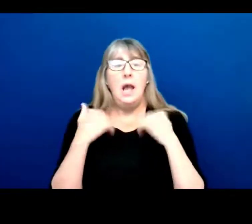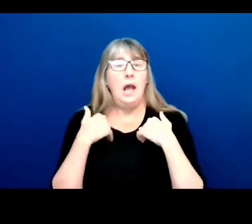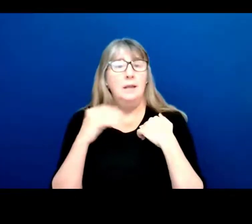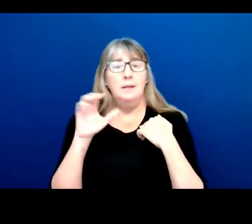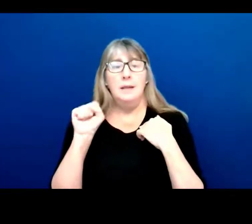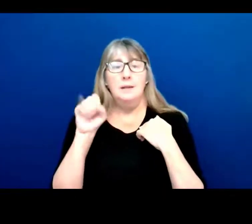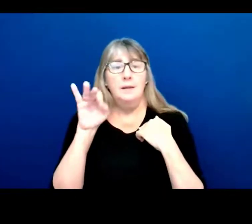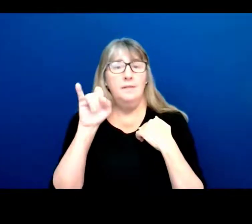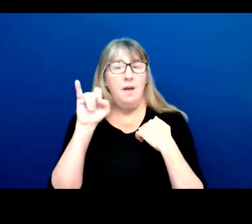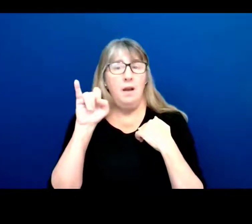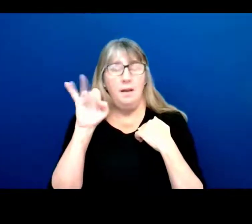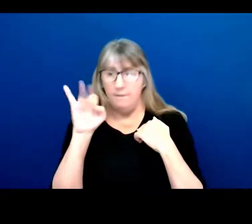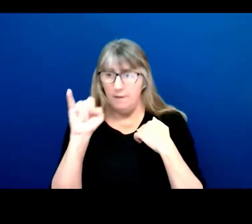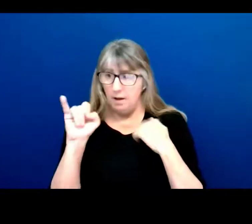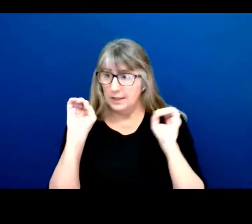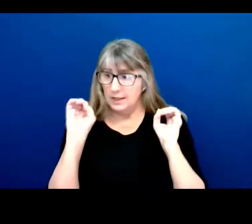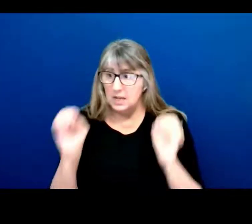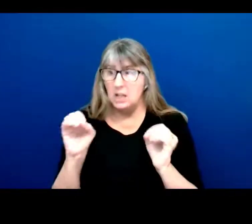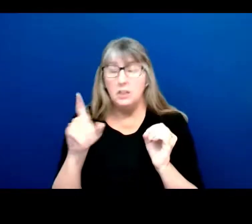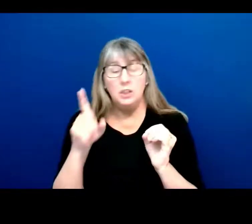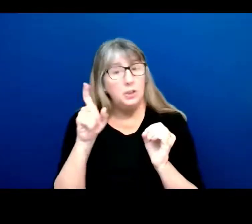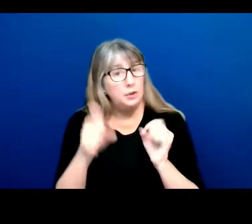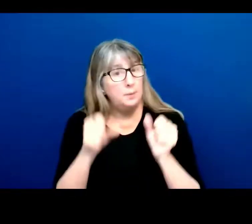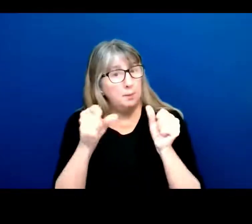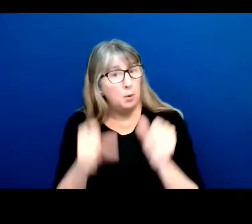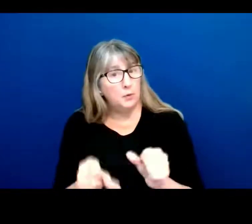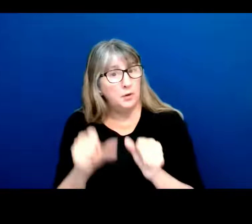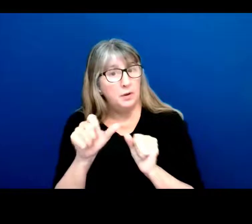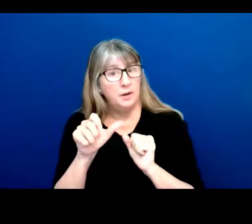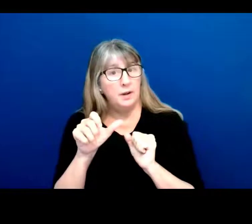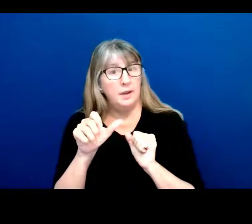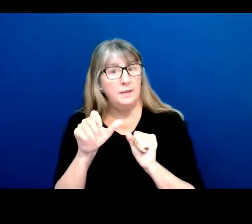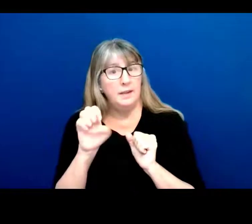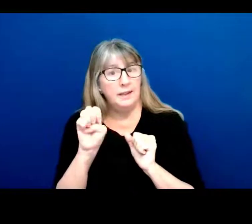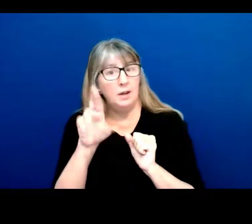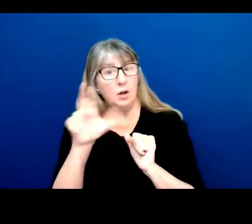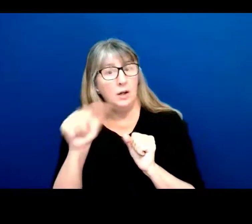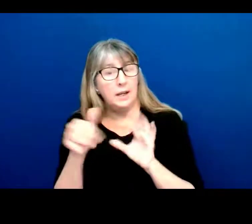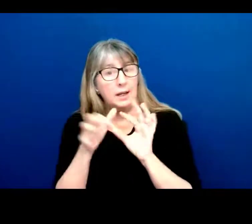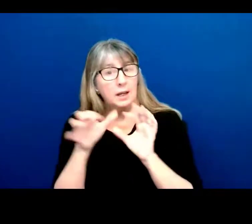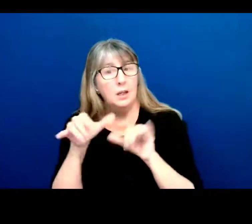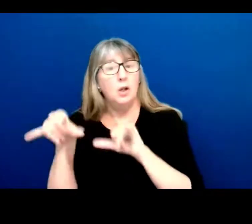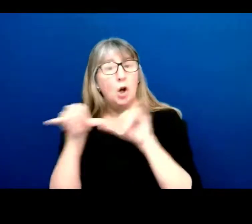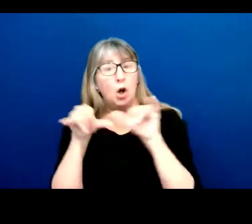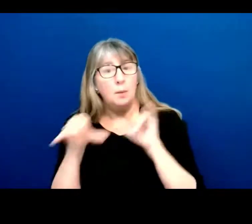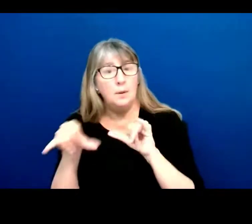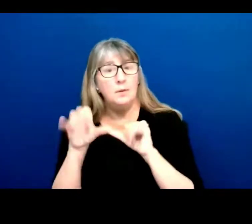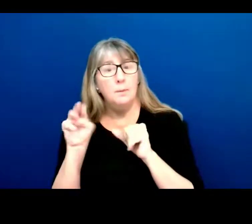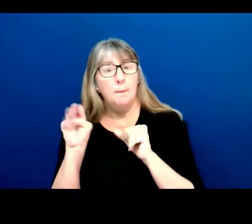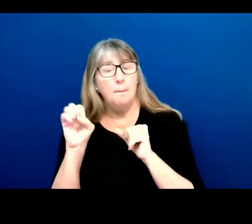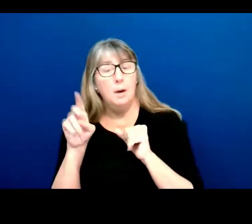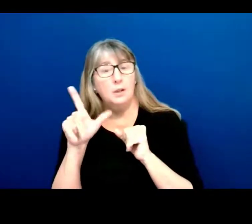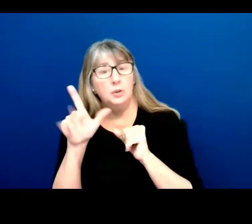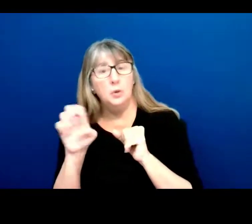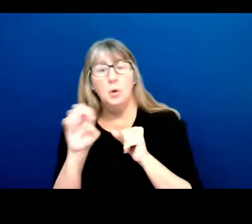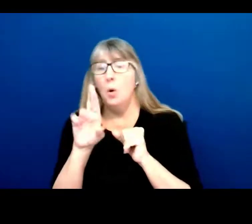should this form be posted in the eRA Commons Module, excuse me, or only forms that show